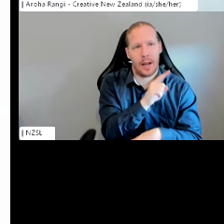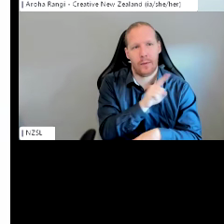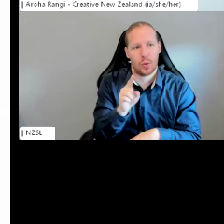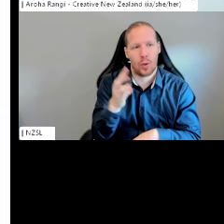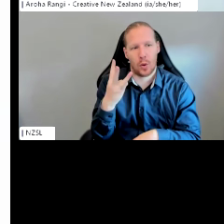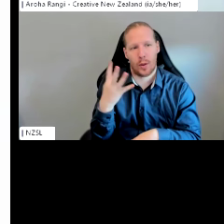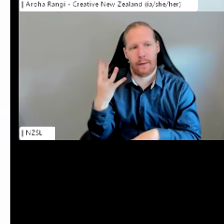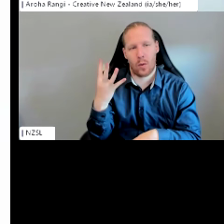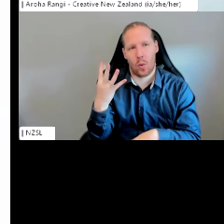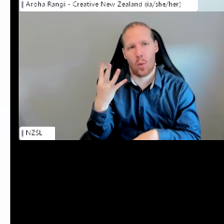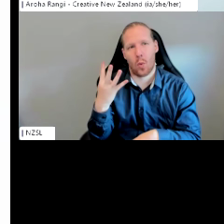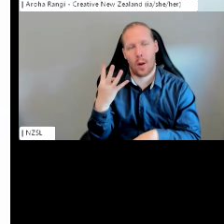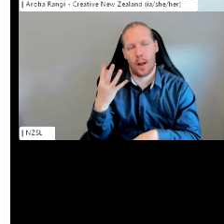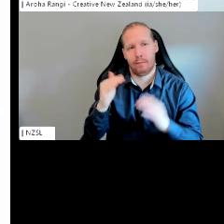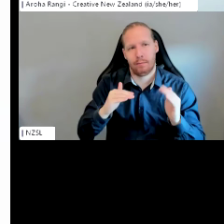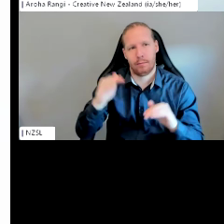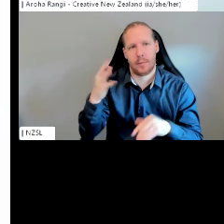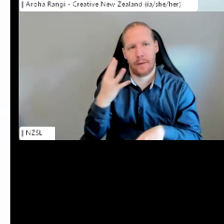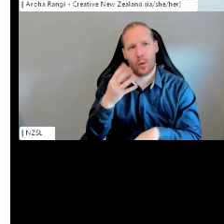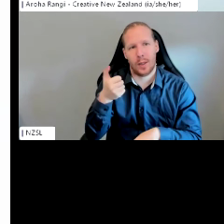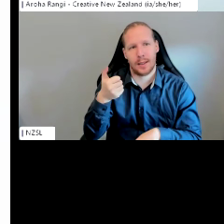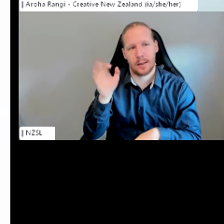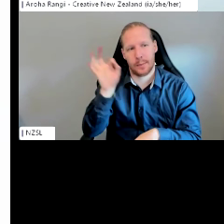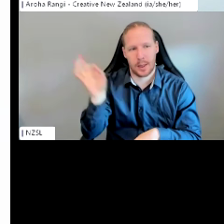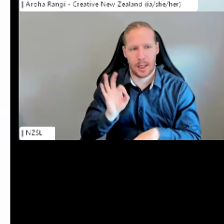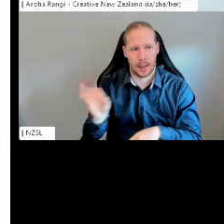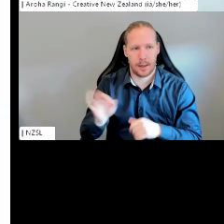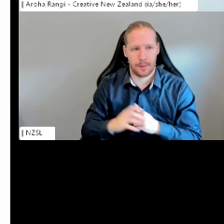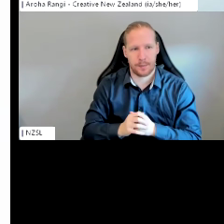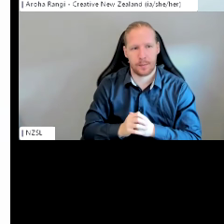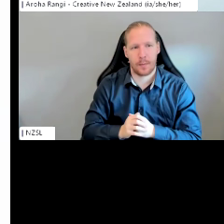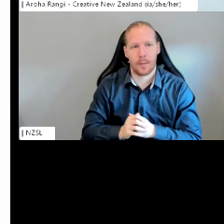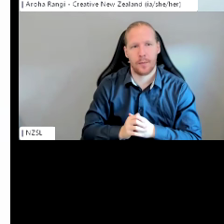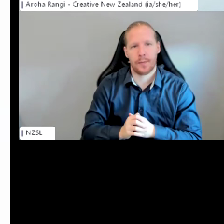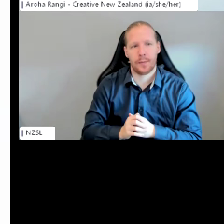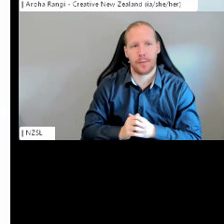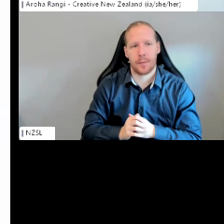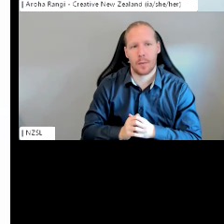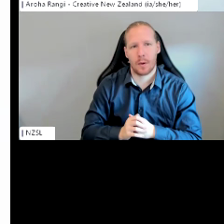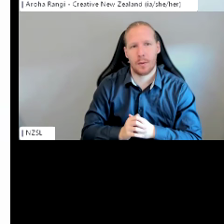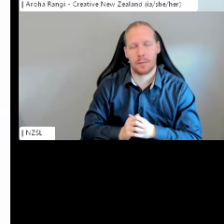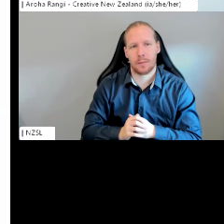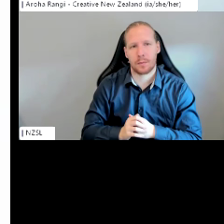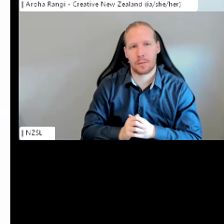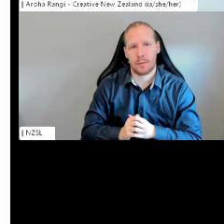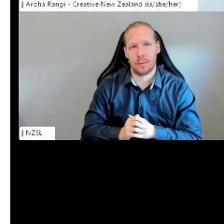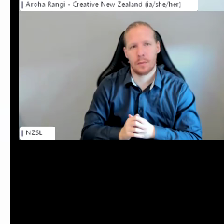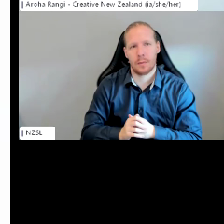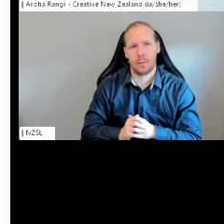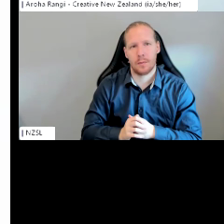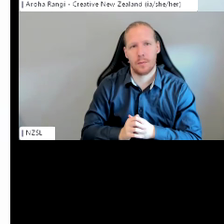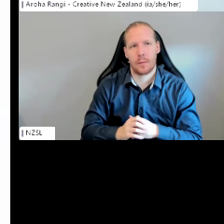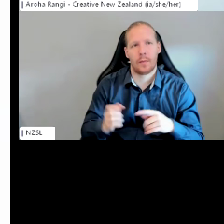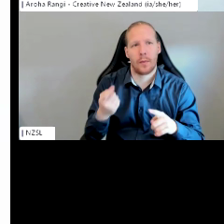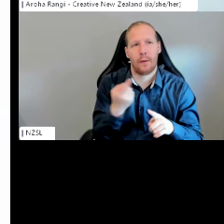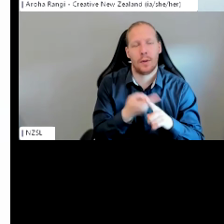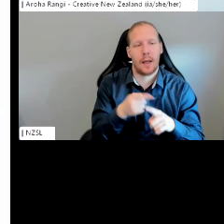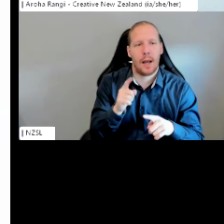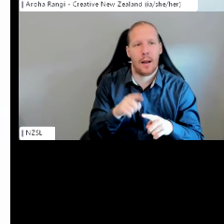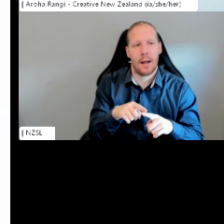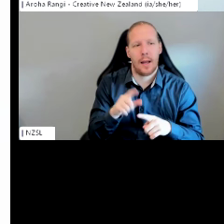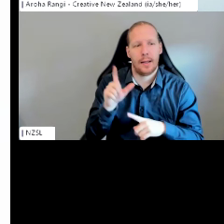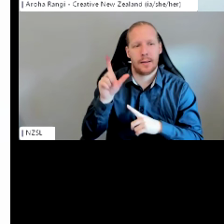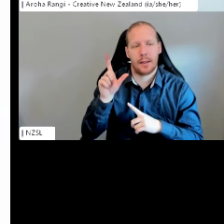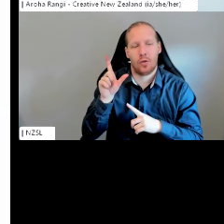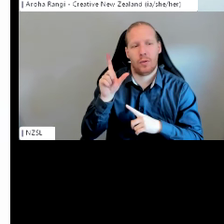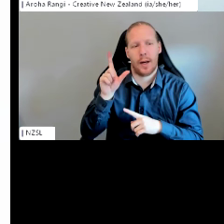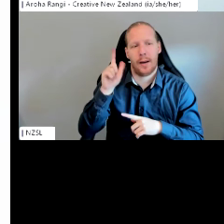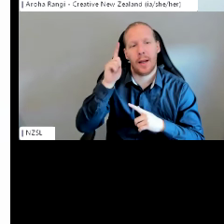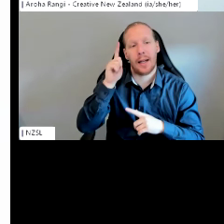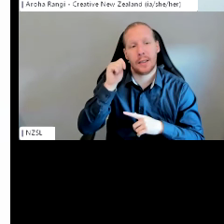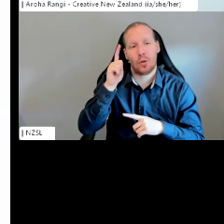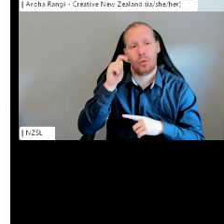particular social media channels. Um if you look for example at um Instagram, uh it's 76% for 16